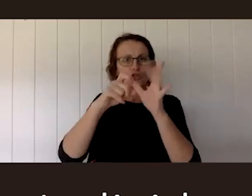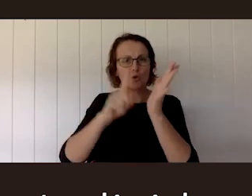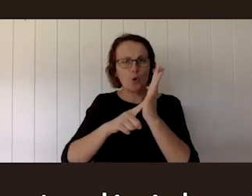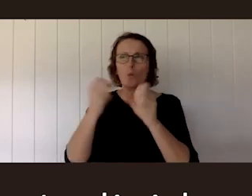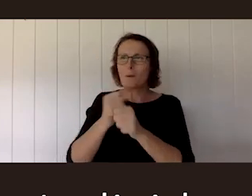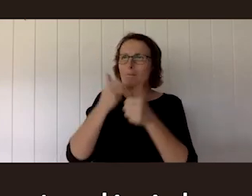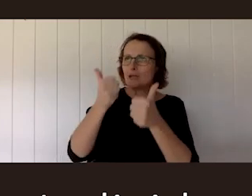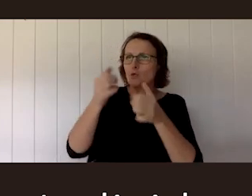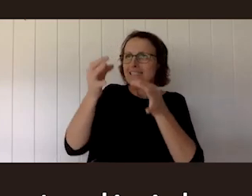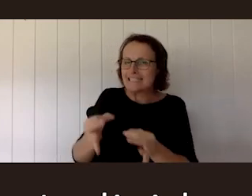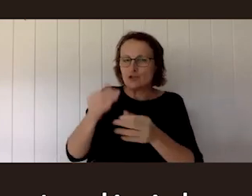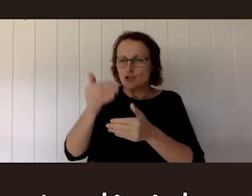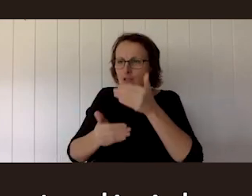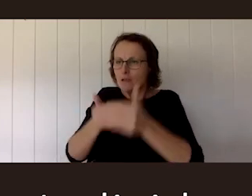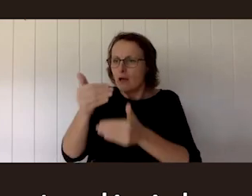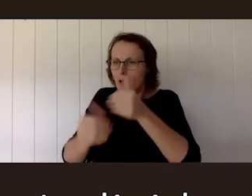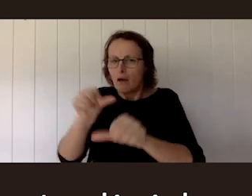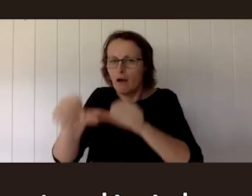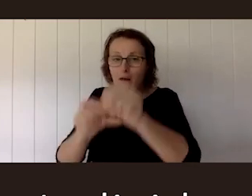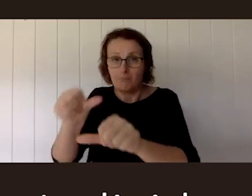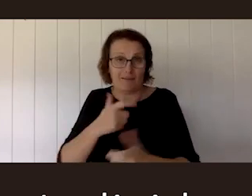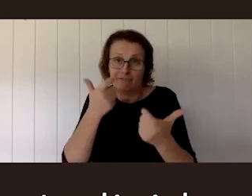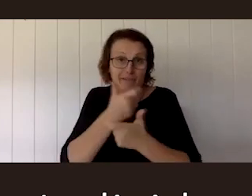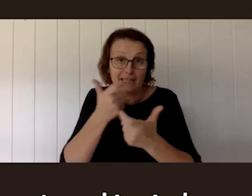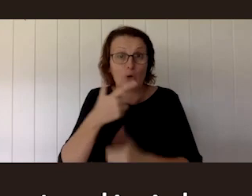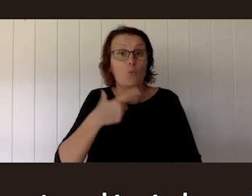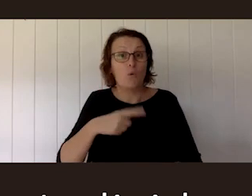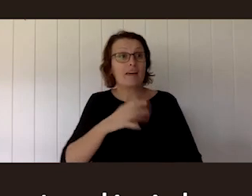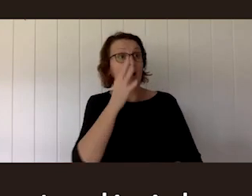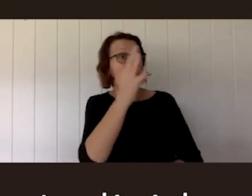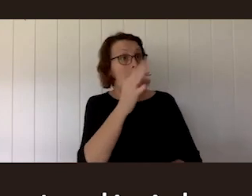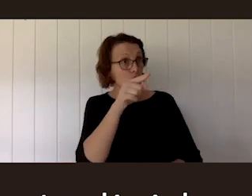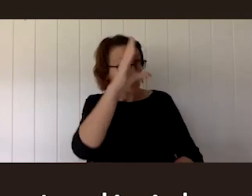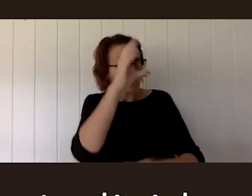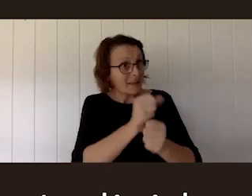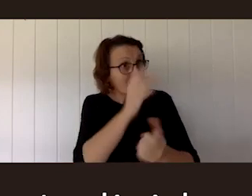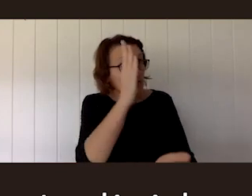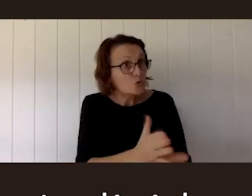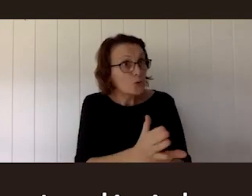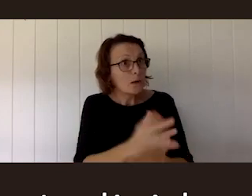And what's hilarious about this is, when I ask economists if they believe this to be true, they absolutely are adamant that it is